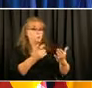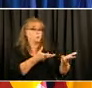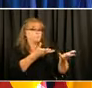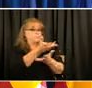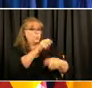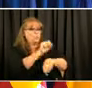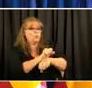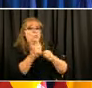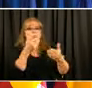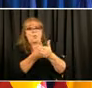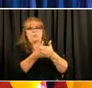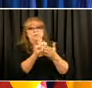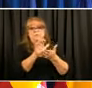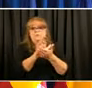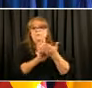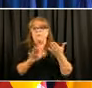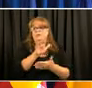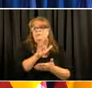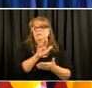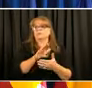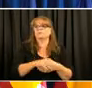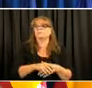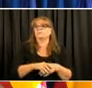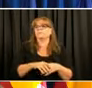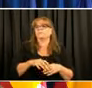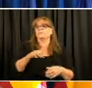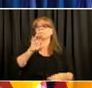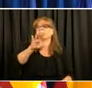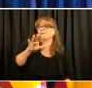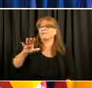i know we've been looking into both because many of our colleges have both yes and so there's been